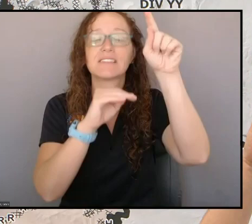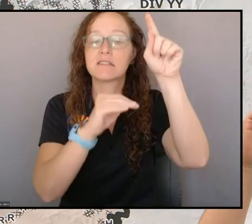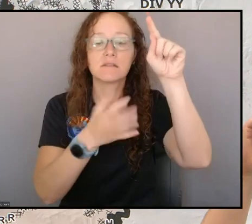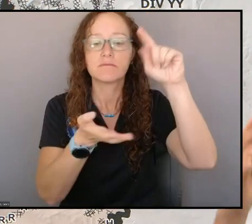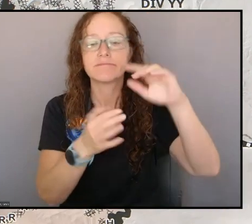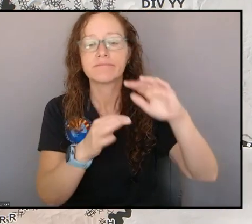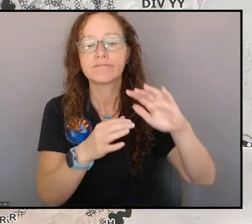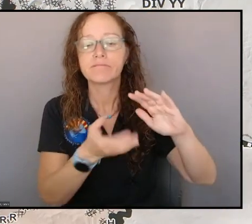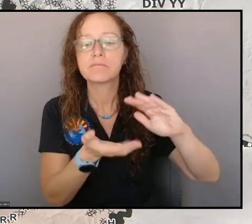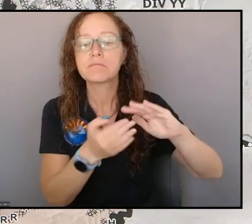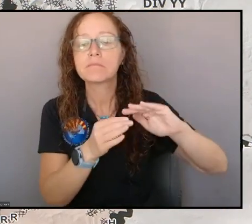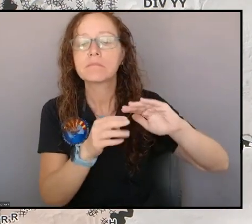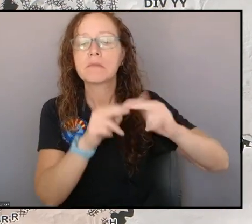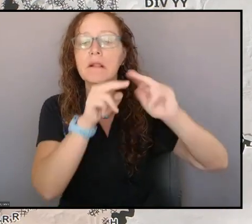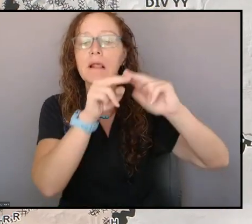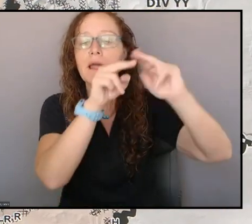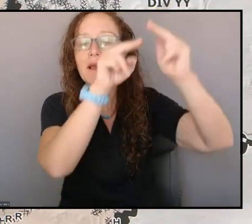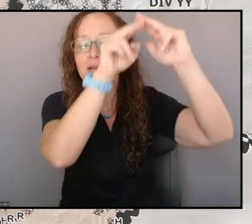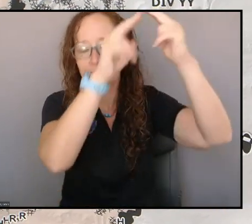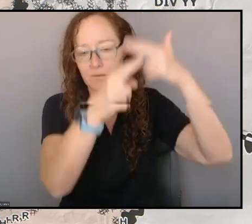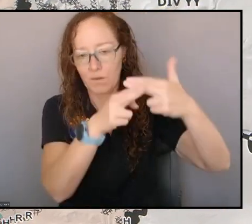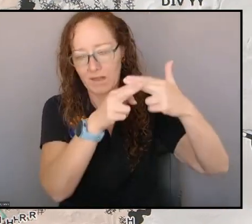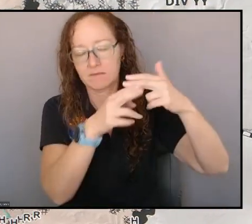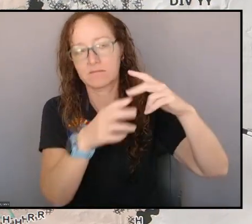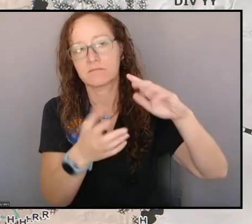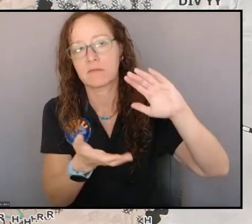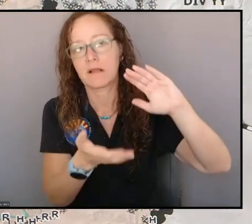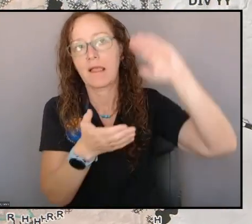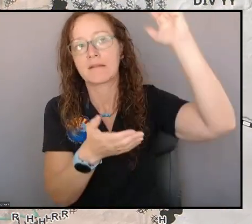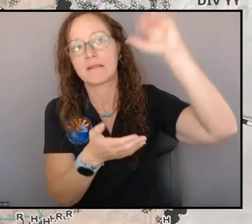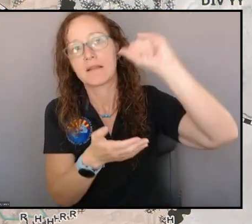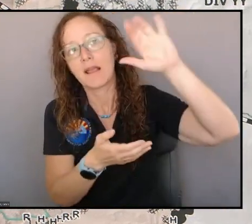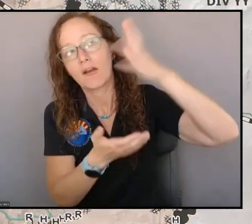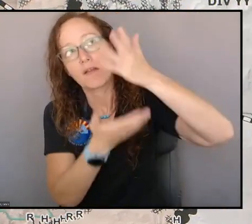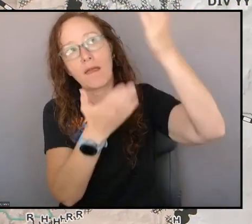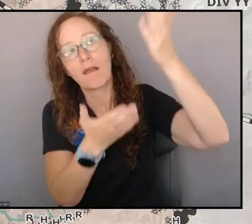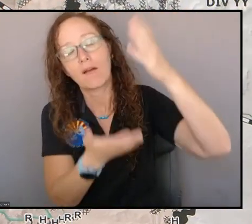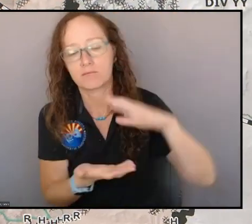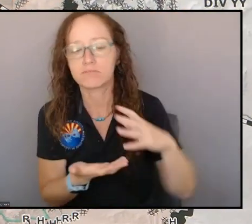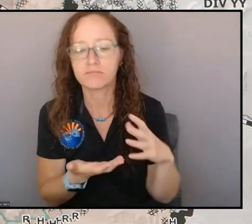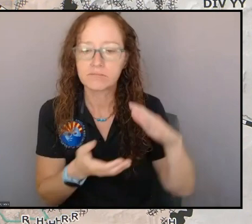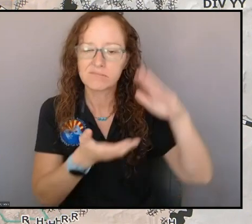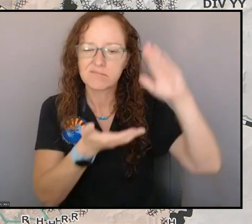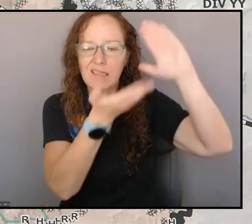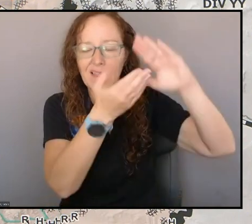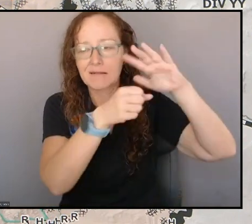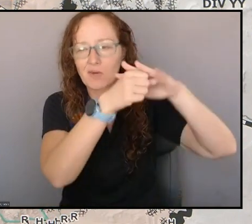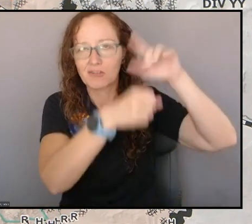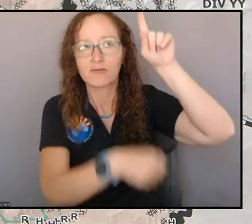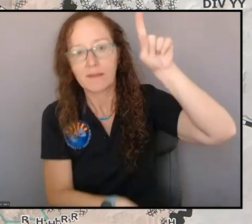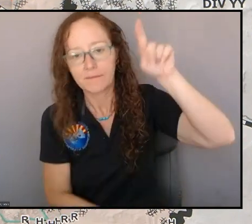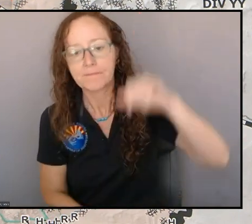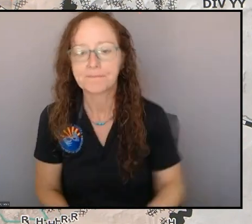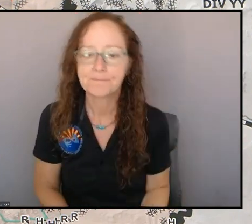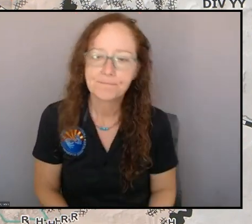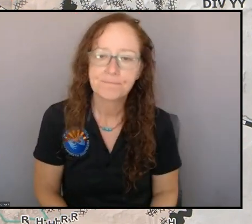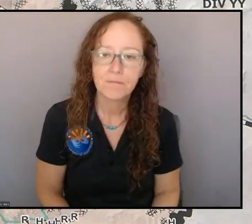amount of air above you and therefore lower pressure. So stands to reason as you force that parcel down towards the